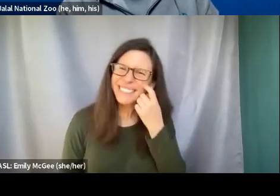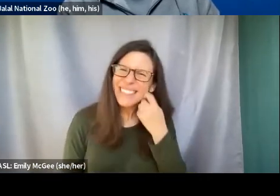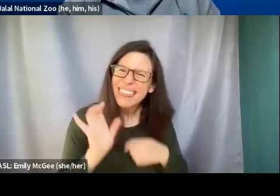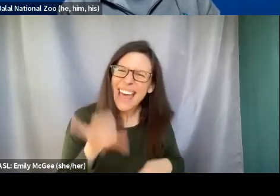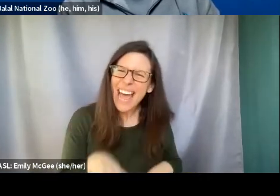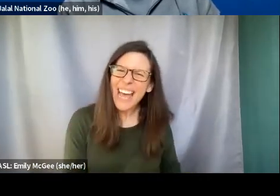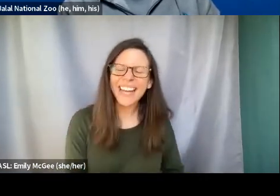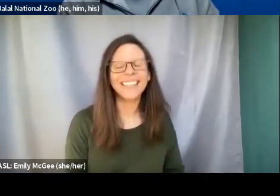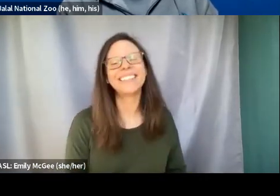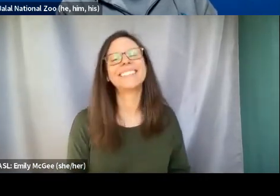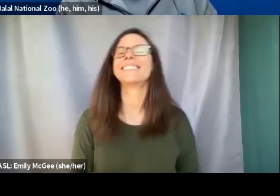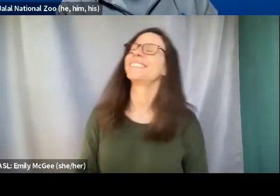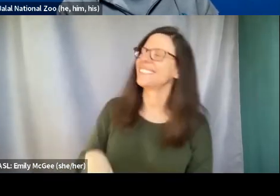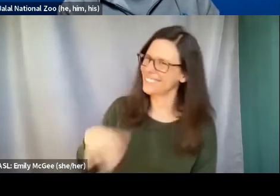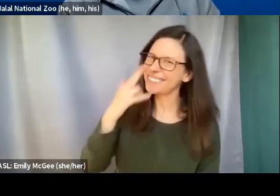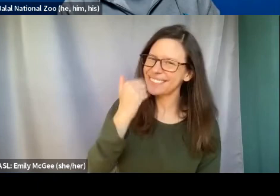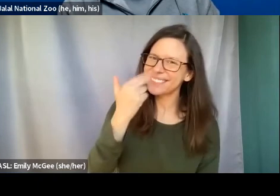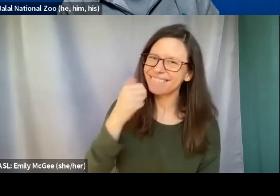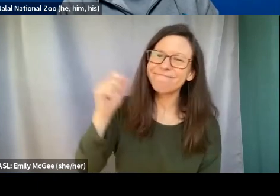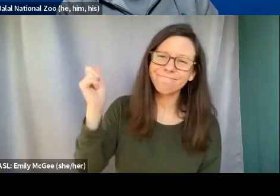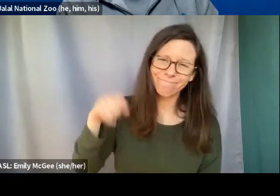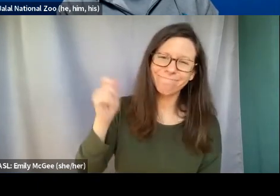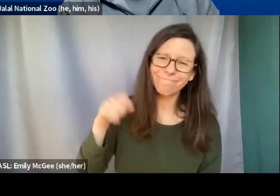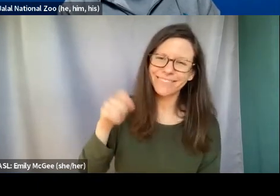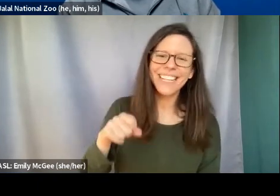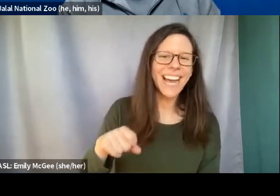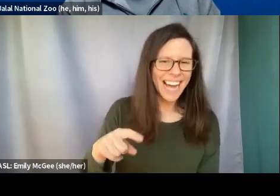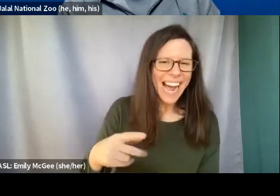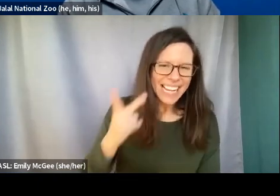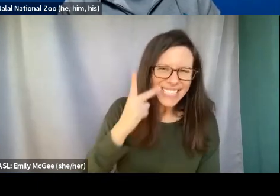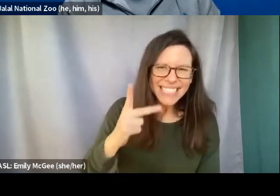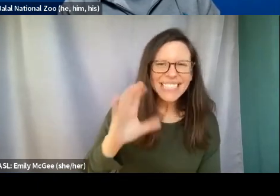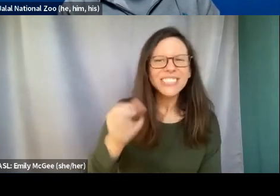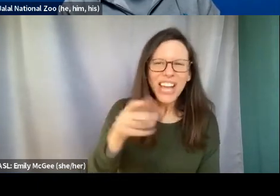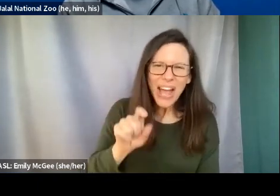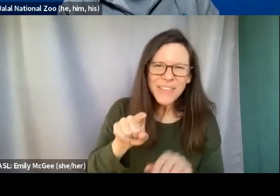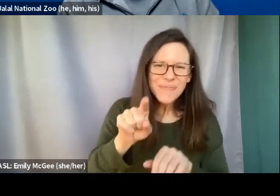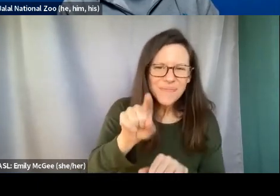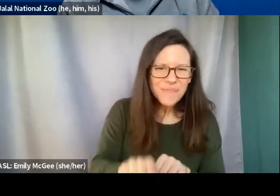class are saying the exact same thing. Sophia, "the problem-solving" uh Killian said "being with the